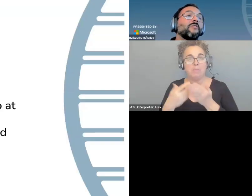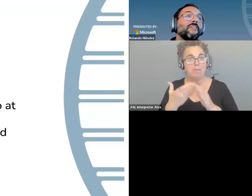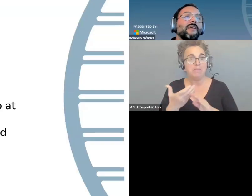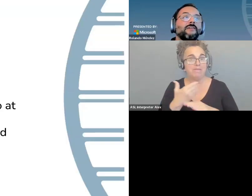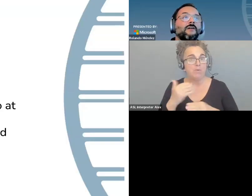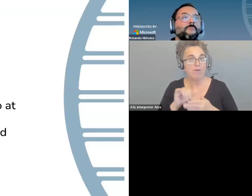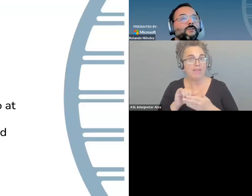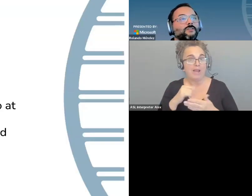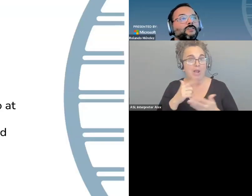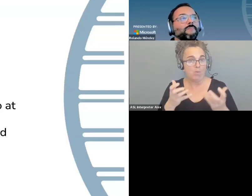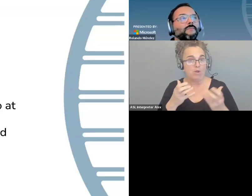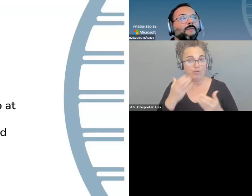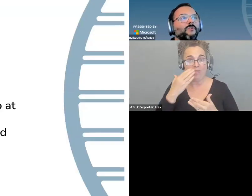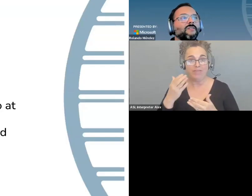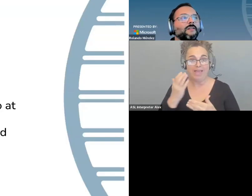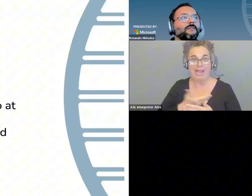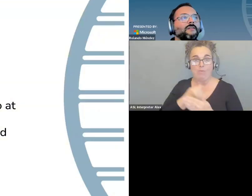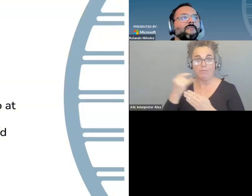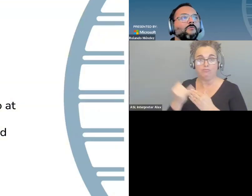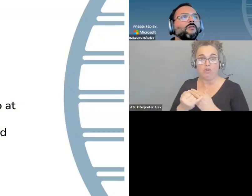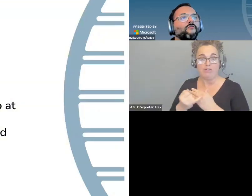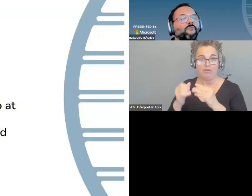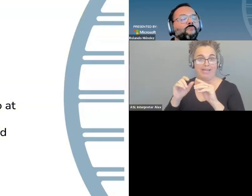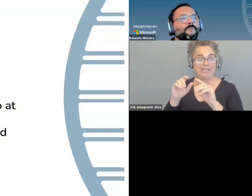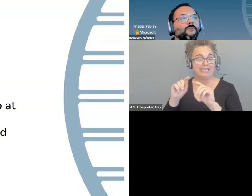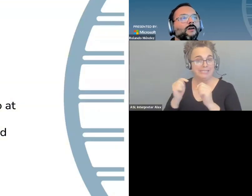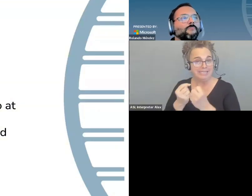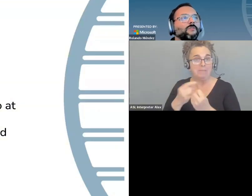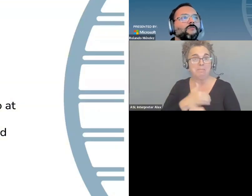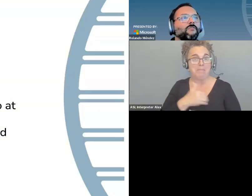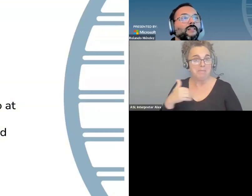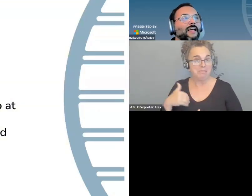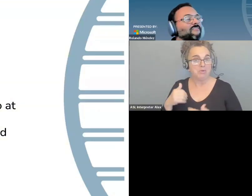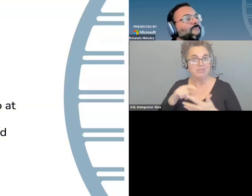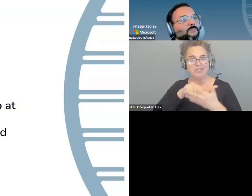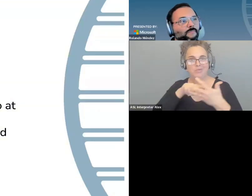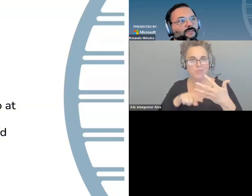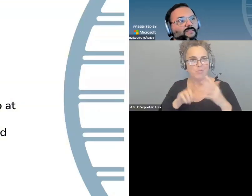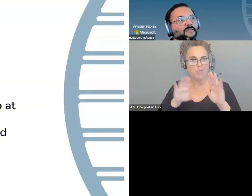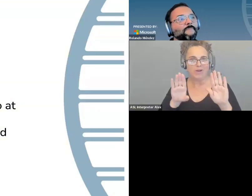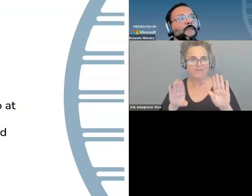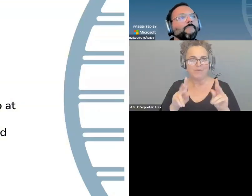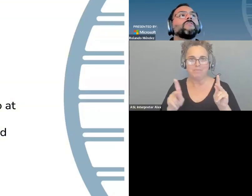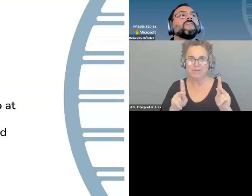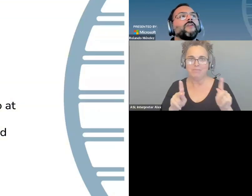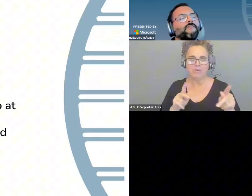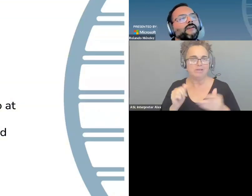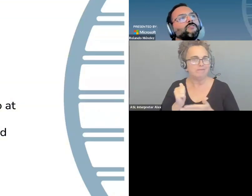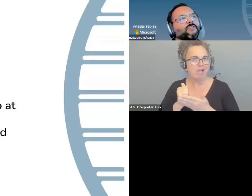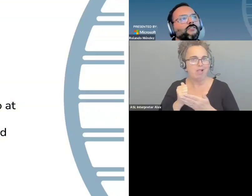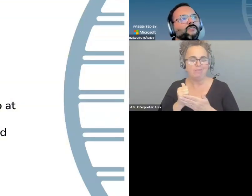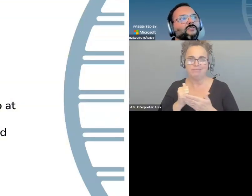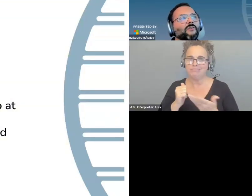I wanna thank our project team members. These wonderful people helped us for the last couple of months put this great event together.